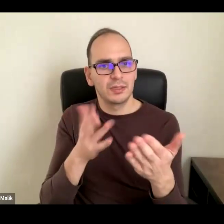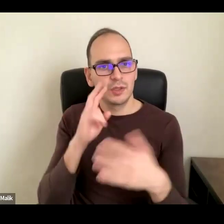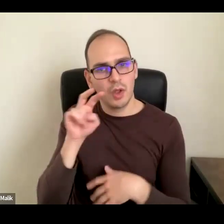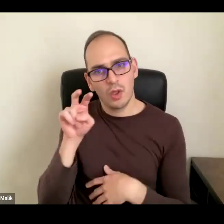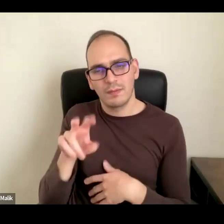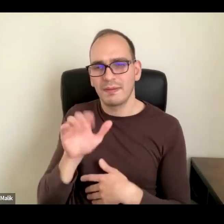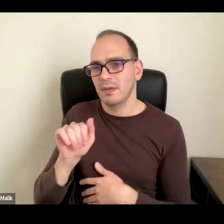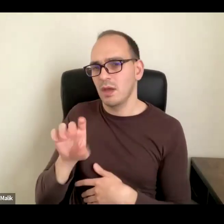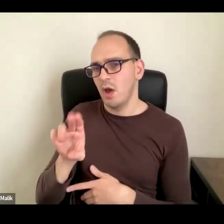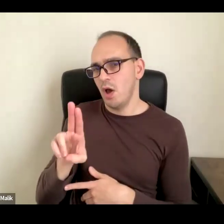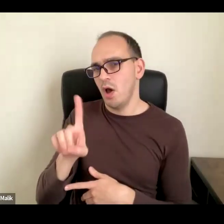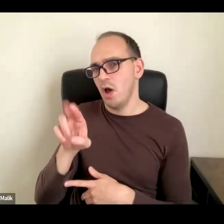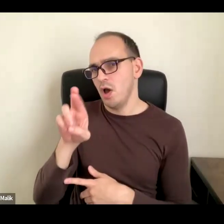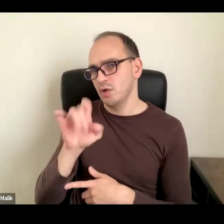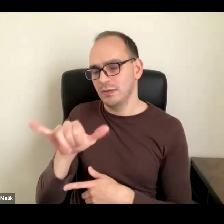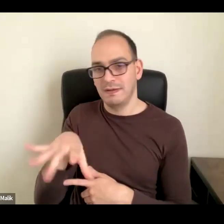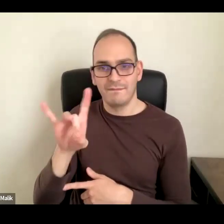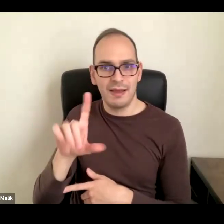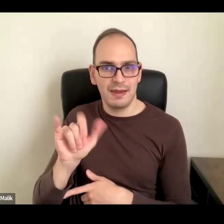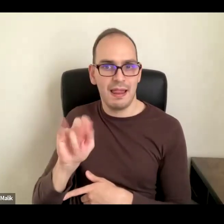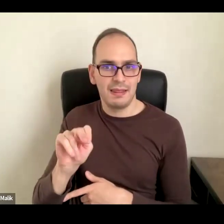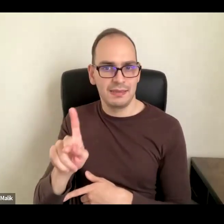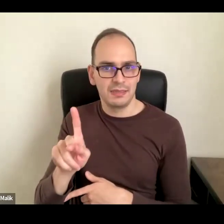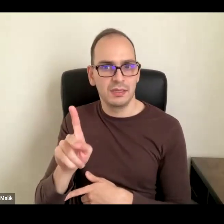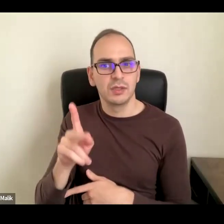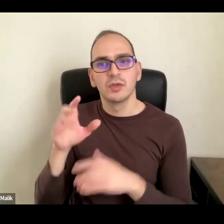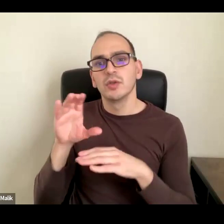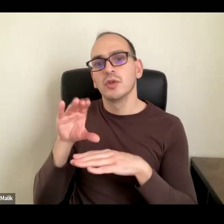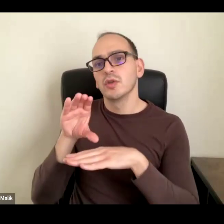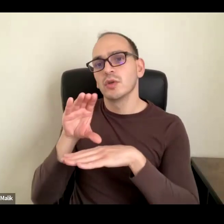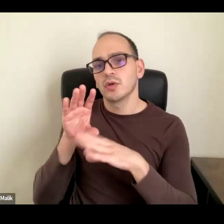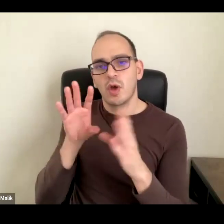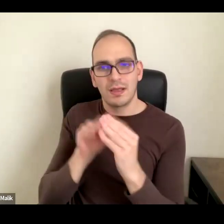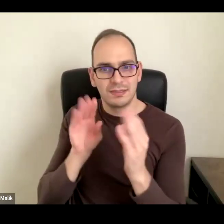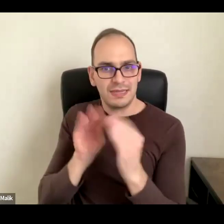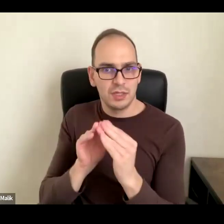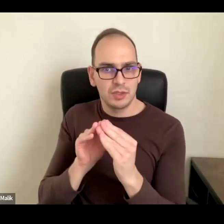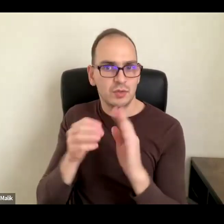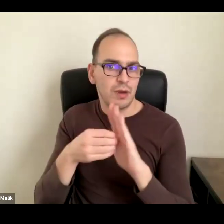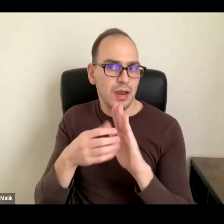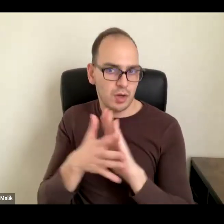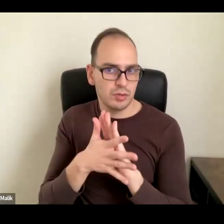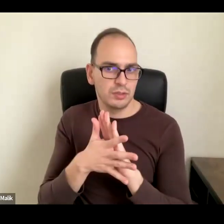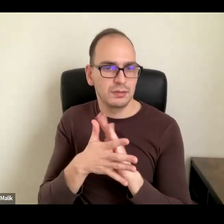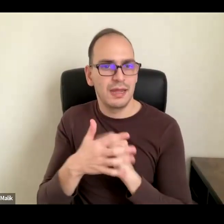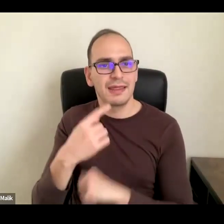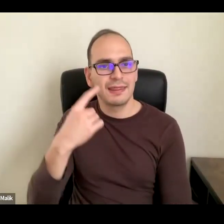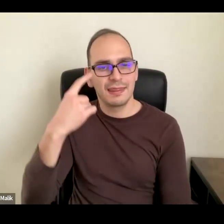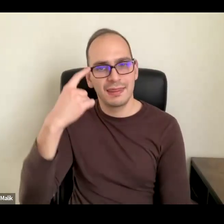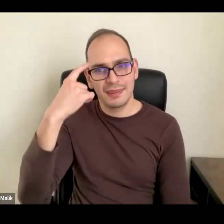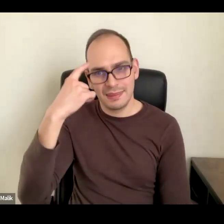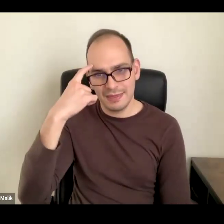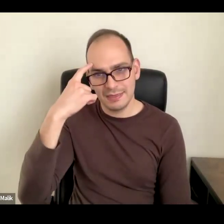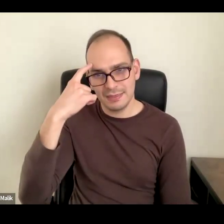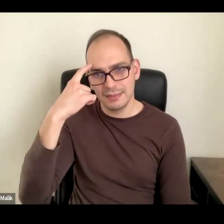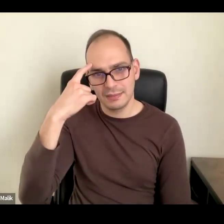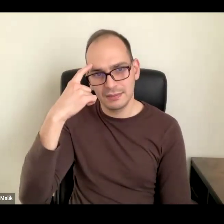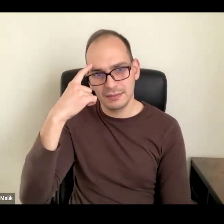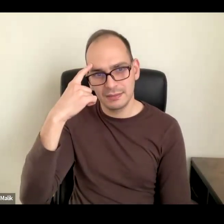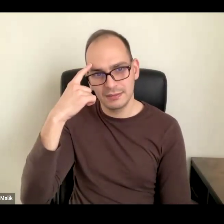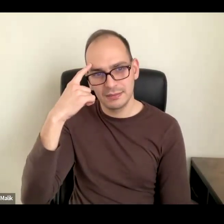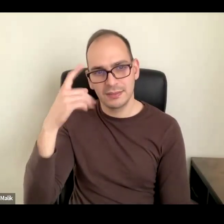can find a link to the consultation record um which I think we have a is on the template page